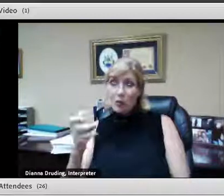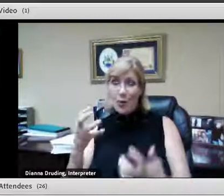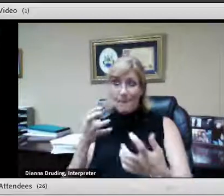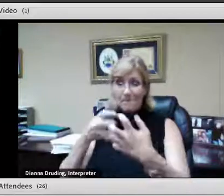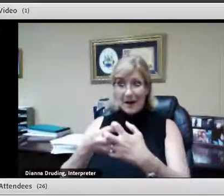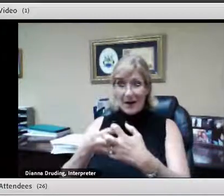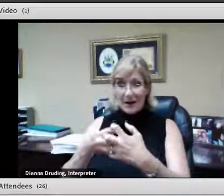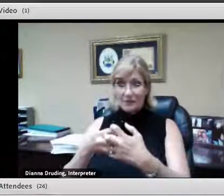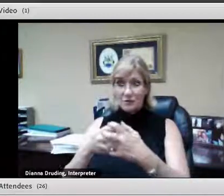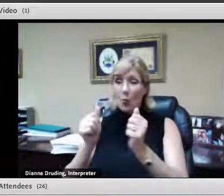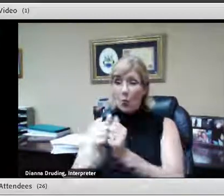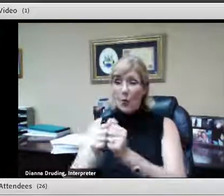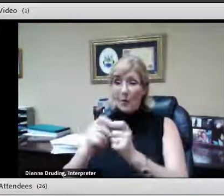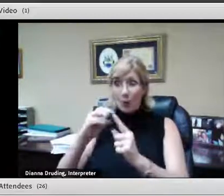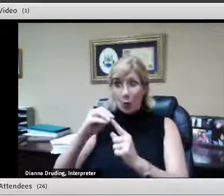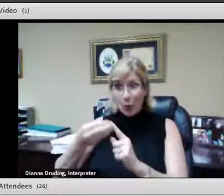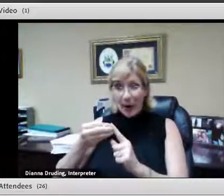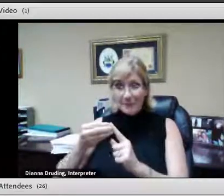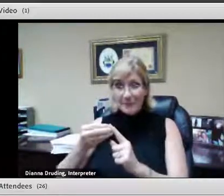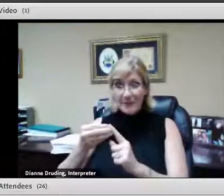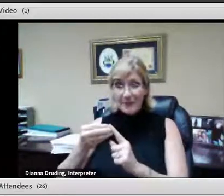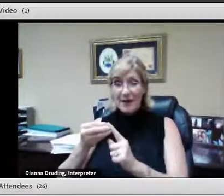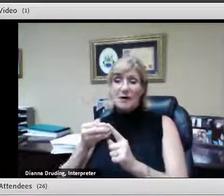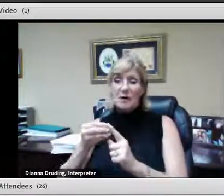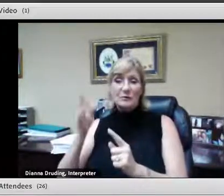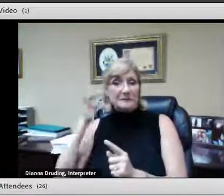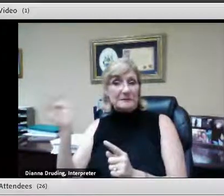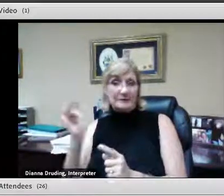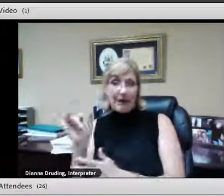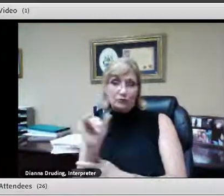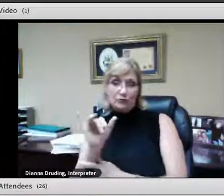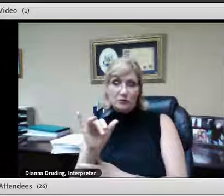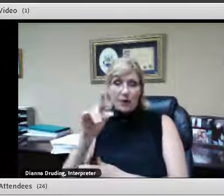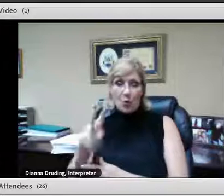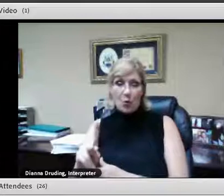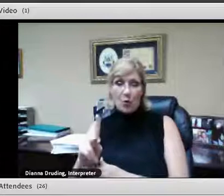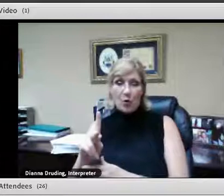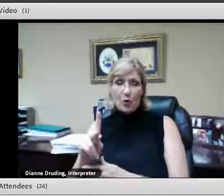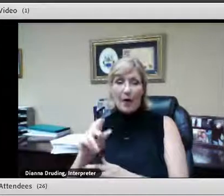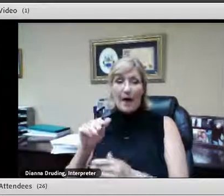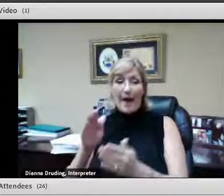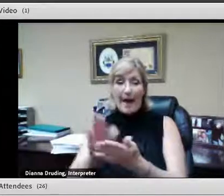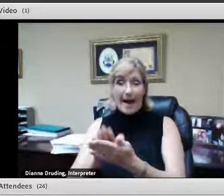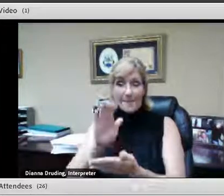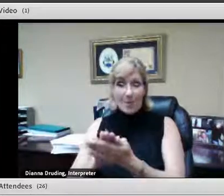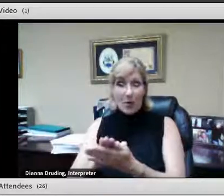with the staff and a quarter note. Apple, those are two eighth notes.